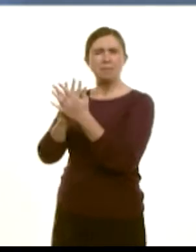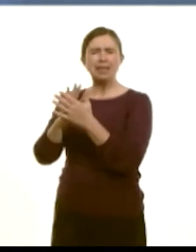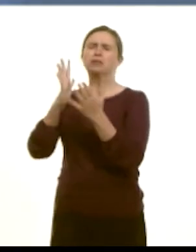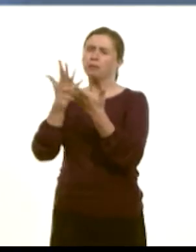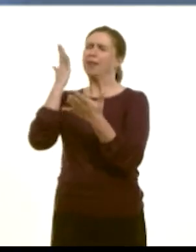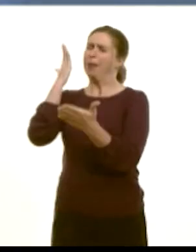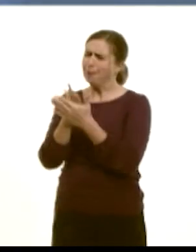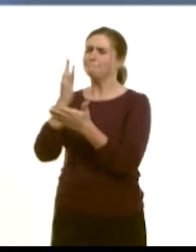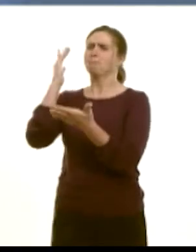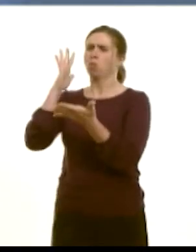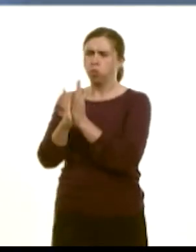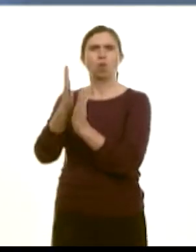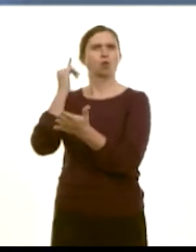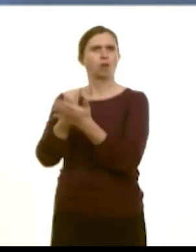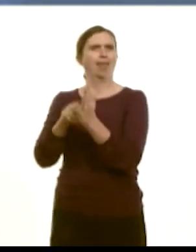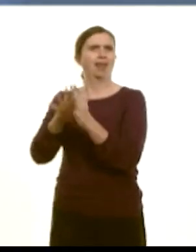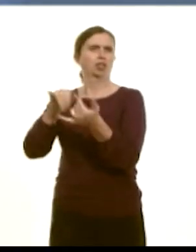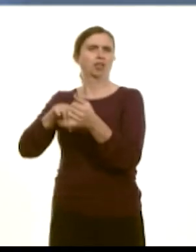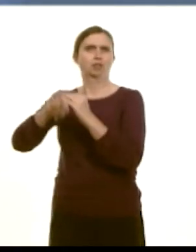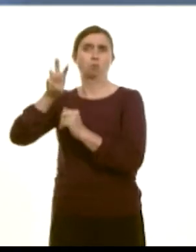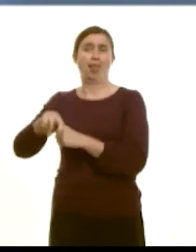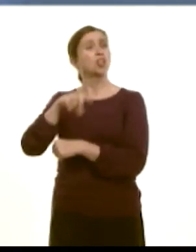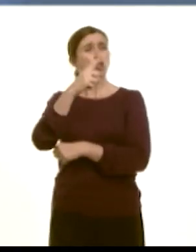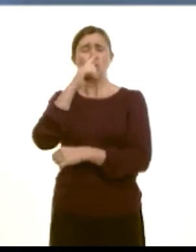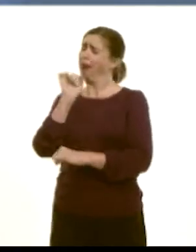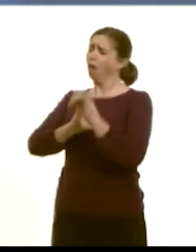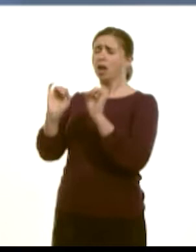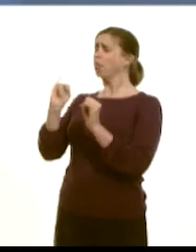However, as you want to stand there week in, week out and deny that there is anything wrong,